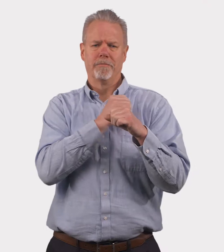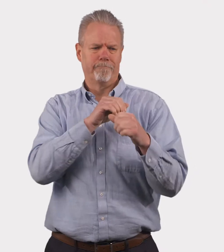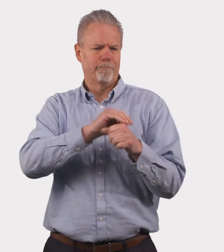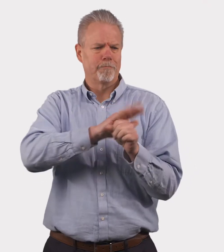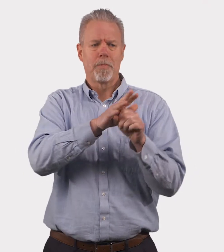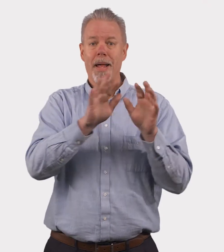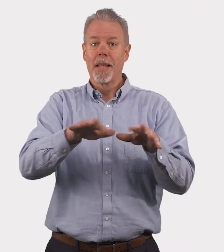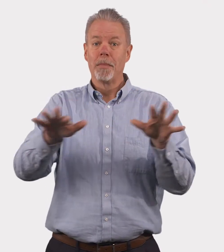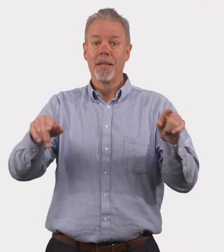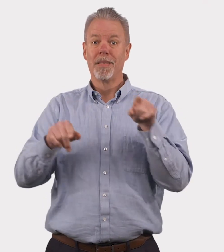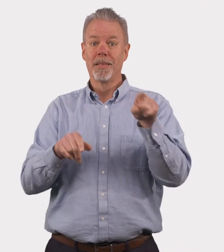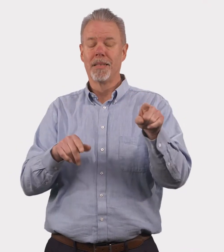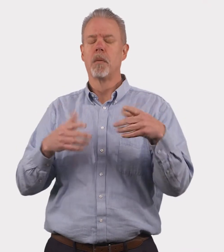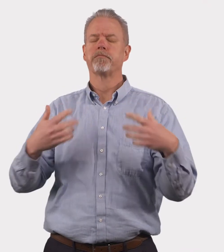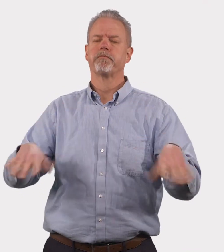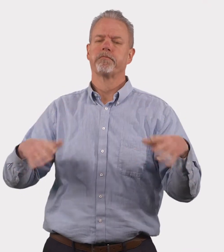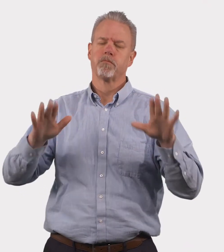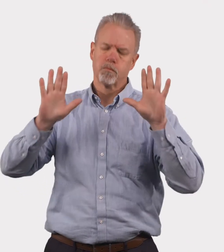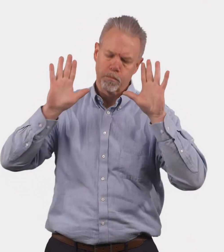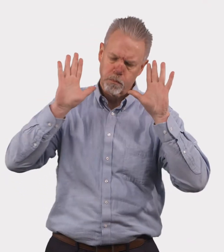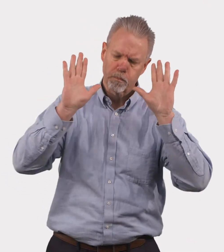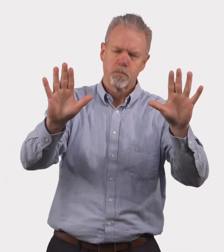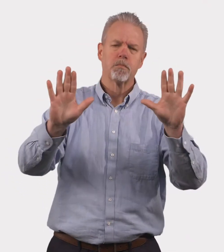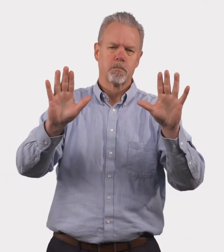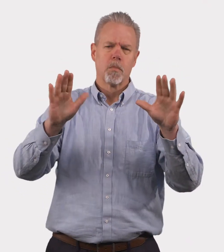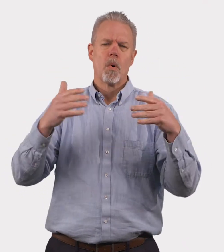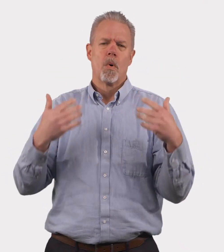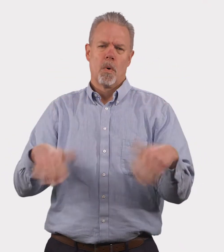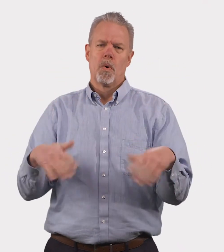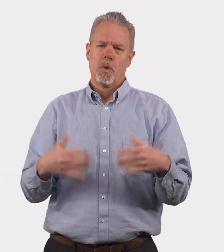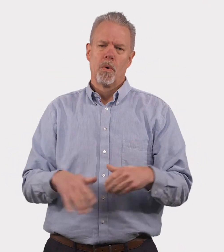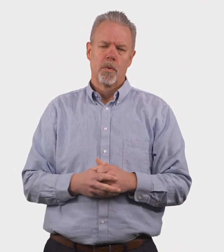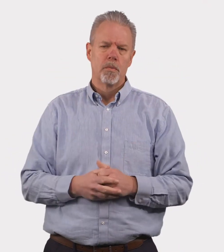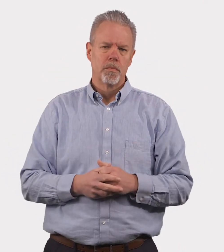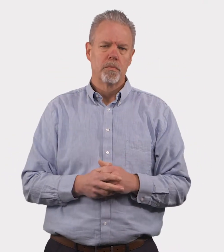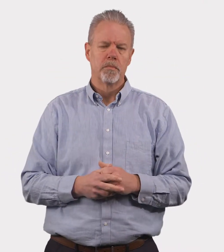Our progress in fighting the pandemic has been admirable.